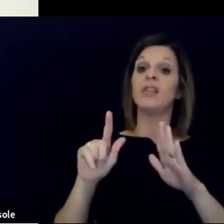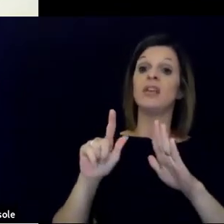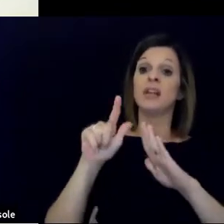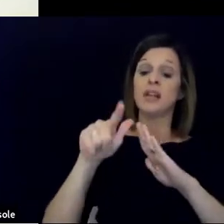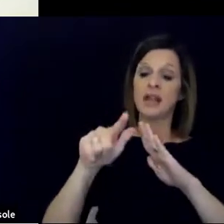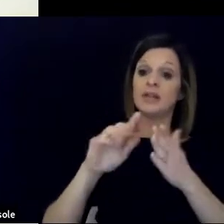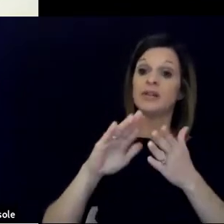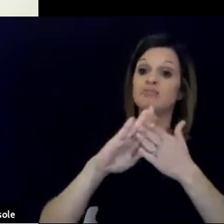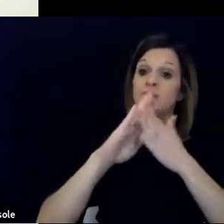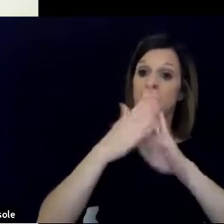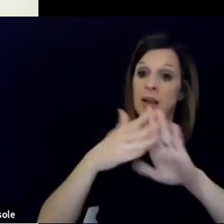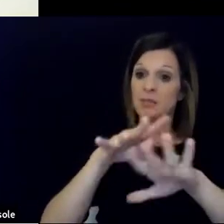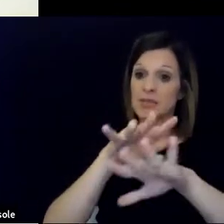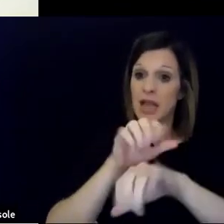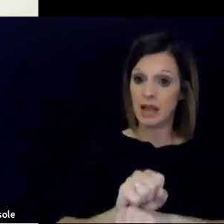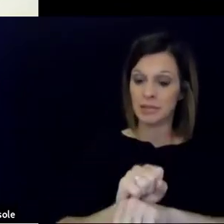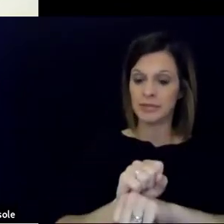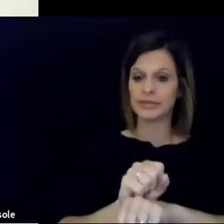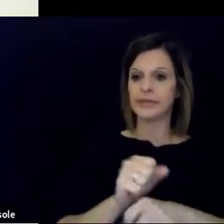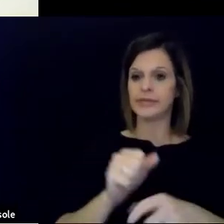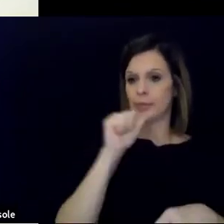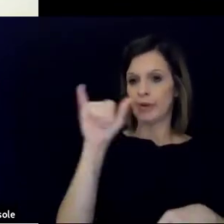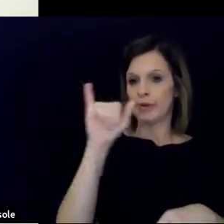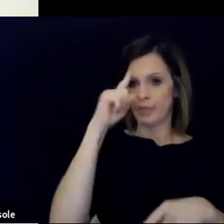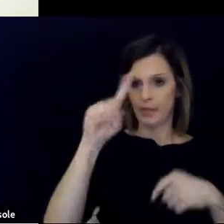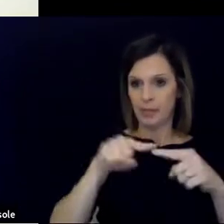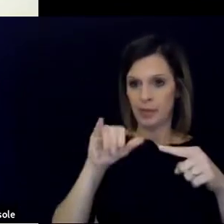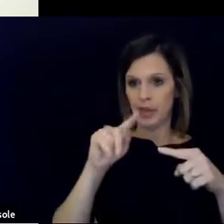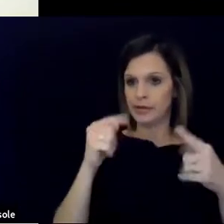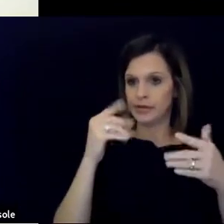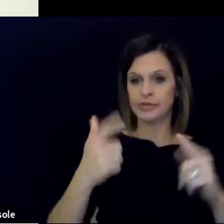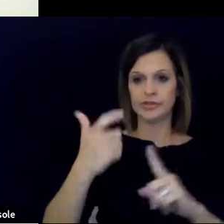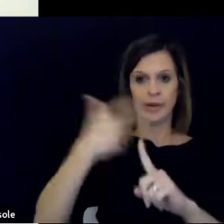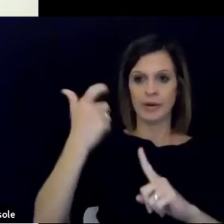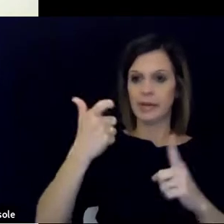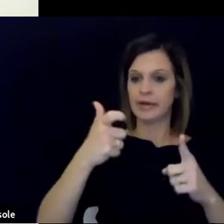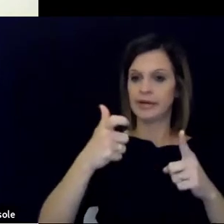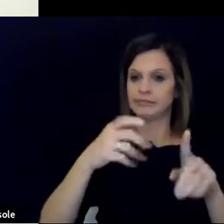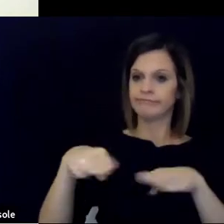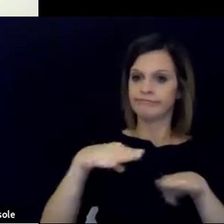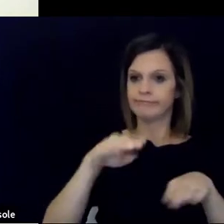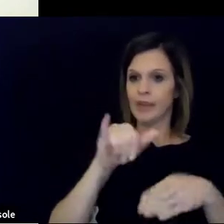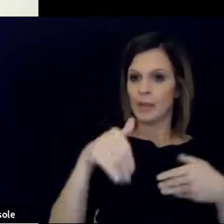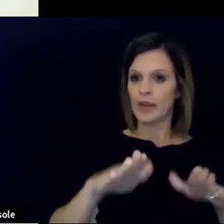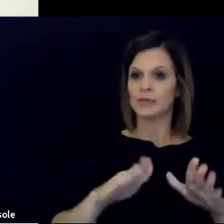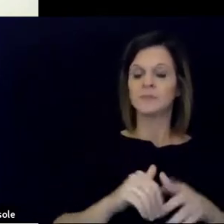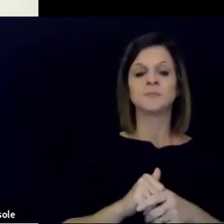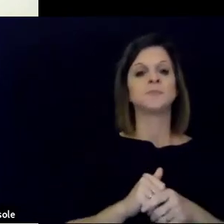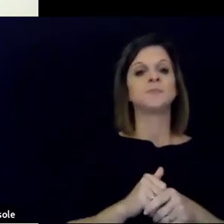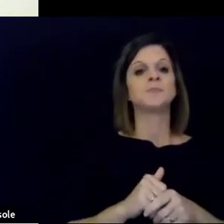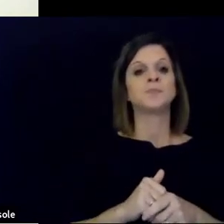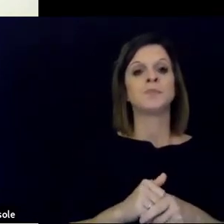and you just do it automatically. That's why we want to figure out why they're doing it to begin with